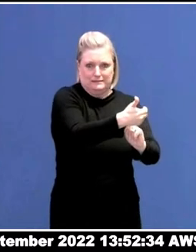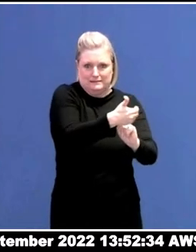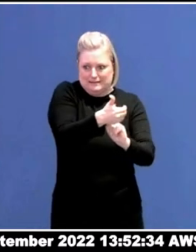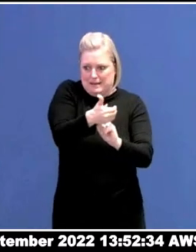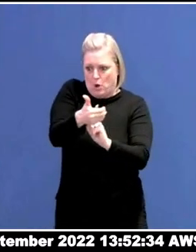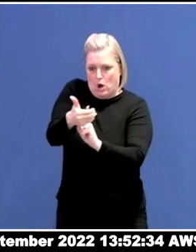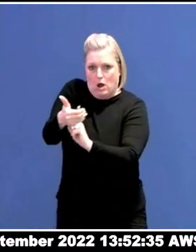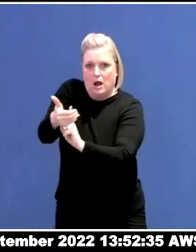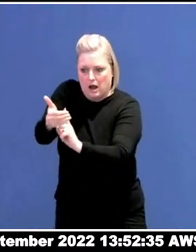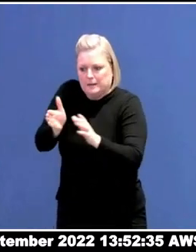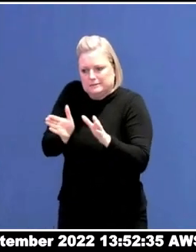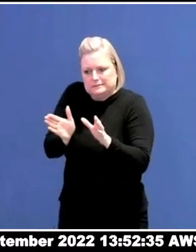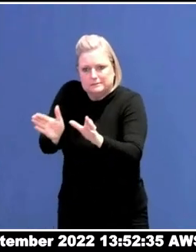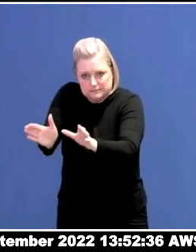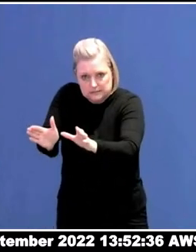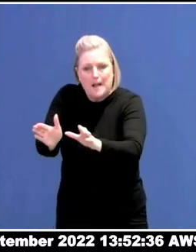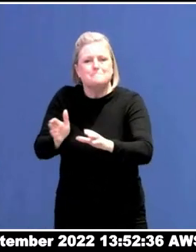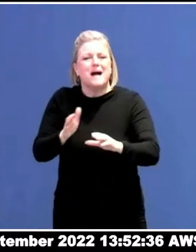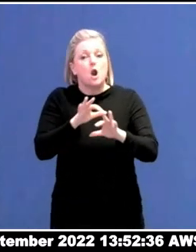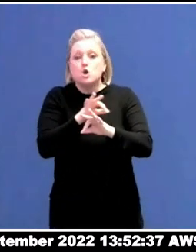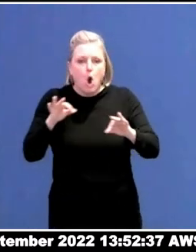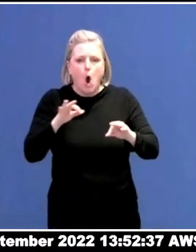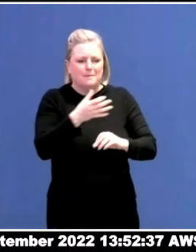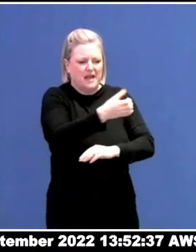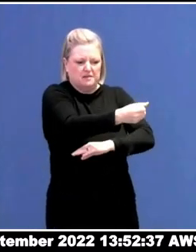But it should not amount to solitary confinement which means they should receive